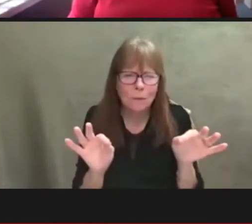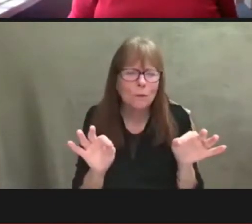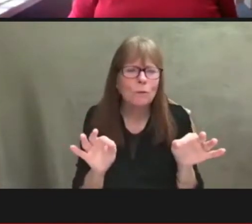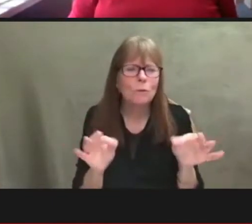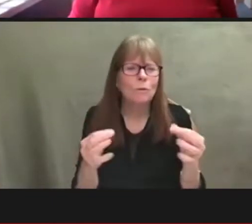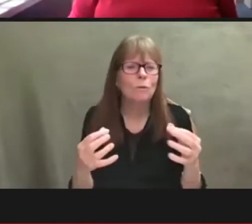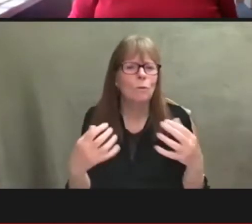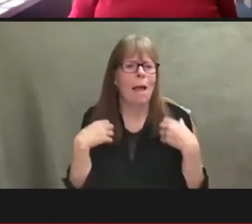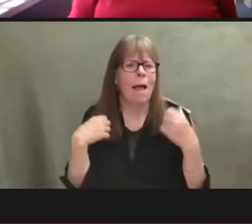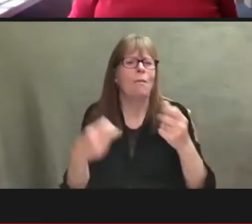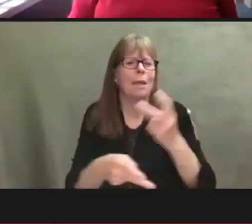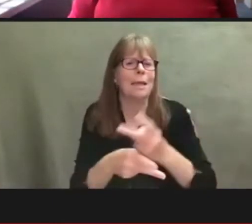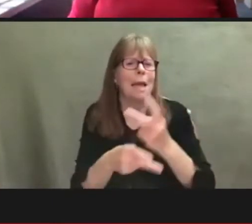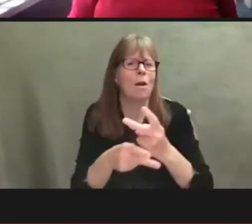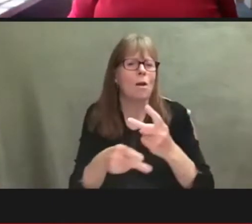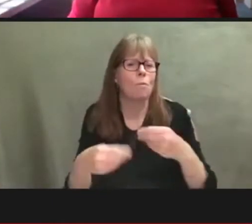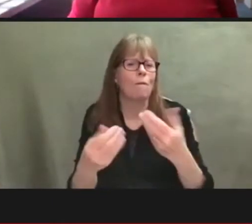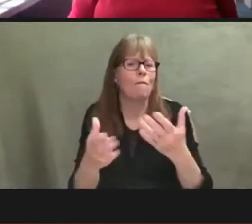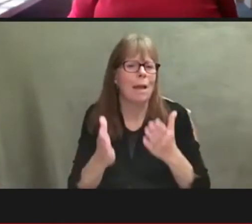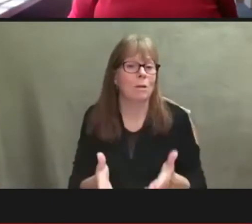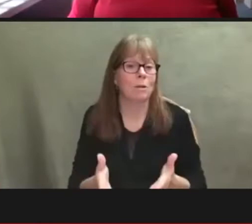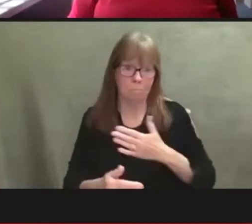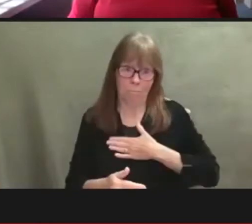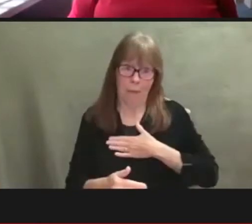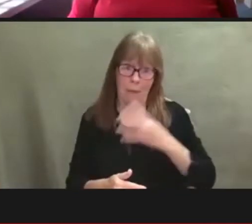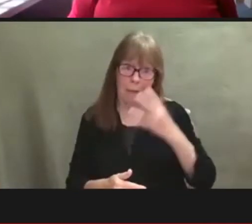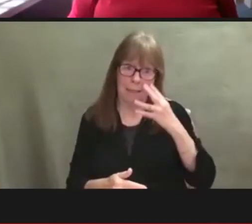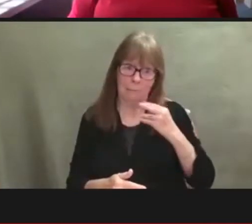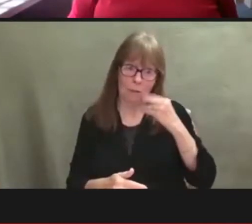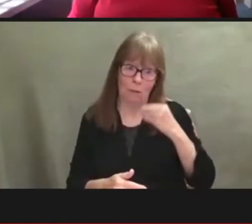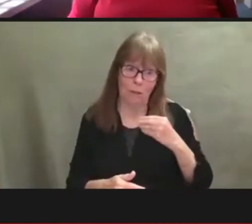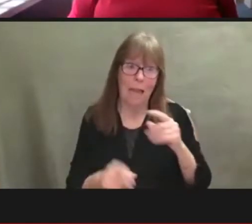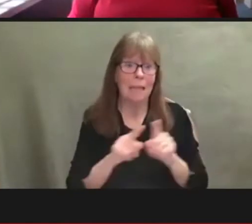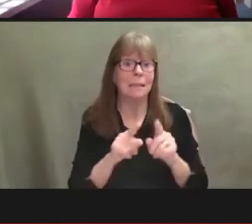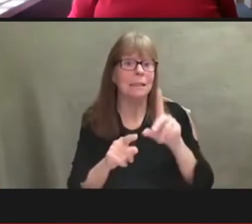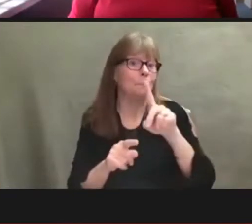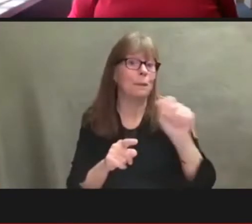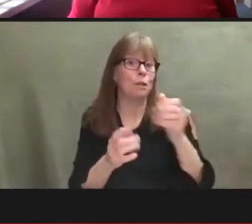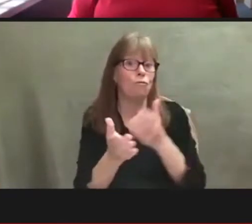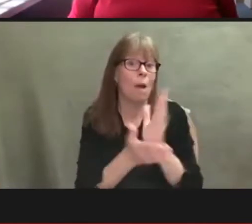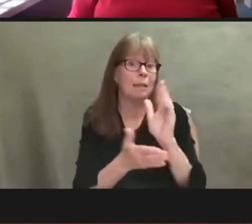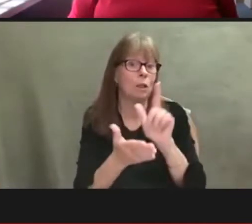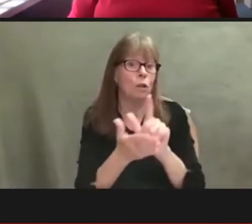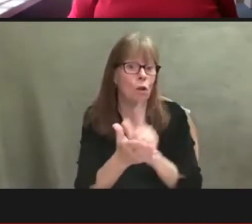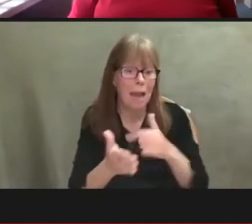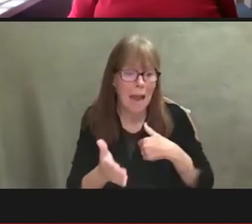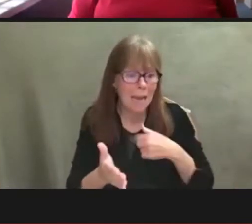And as a result, in my experience as a disability rights attorney, I see many healthcare providers,